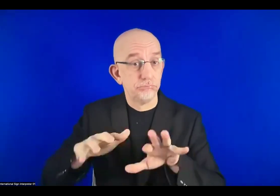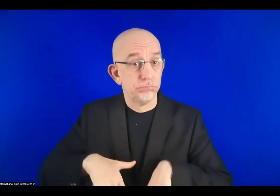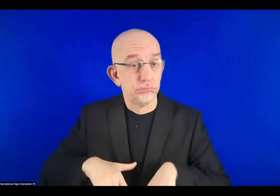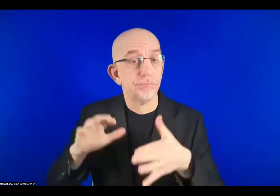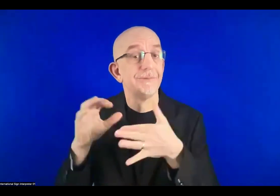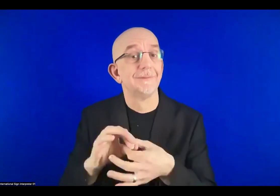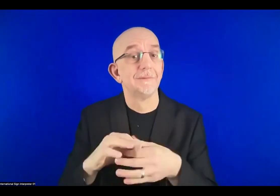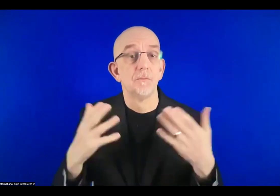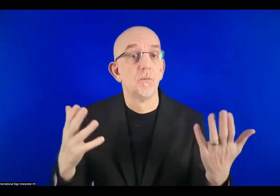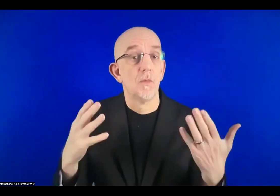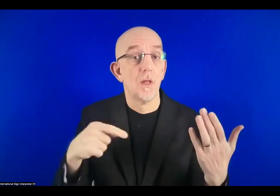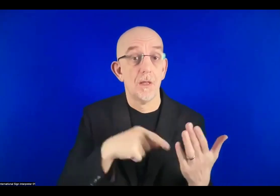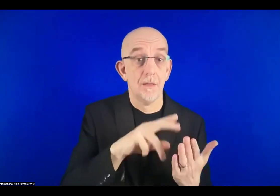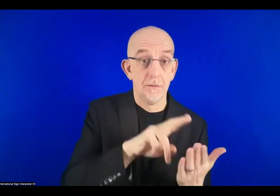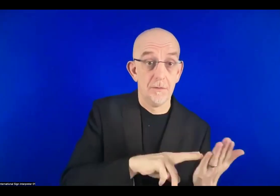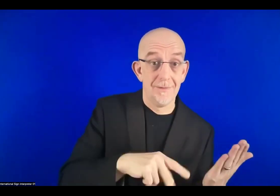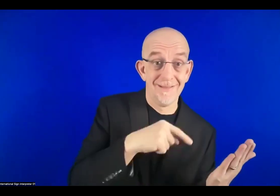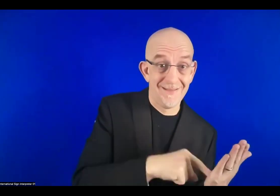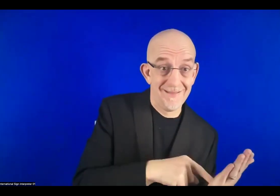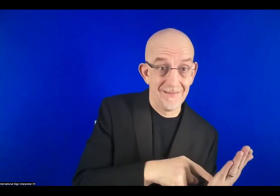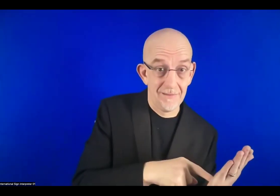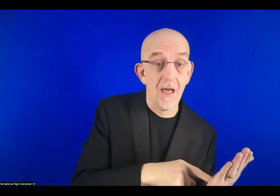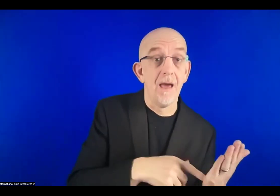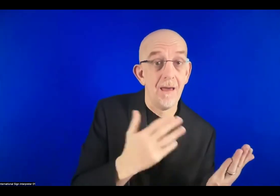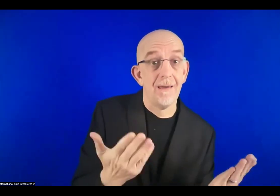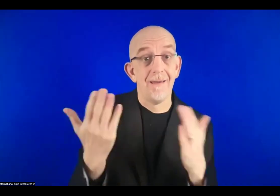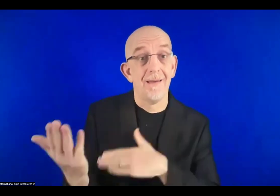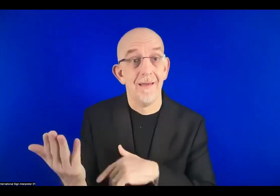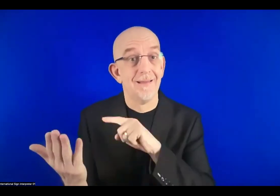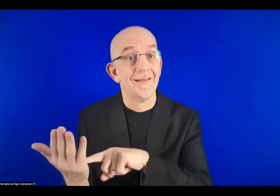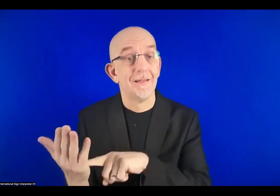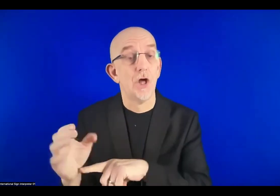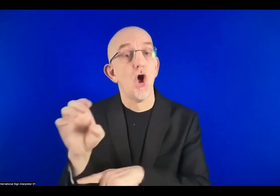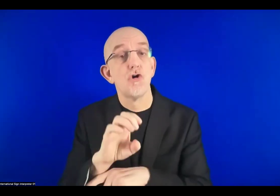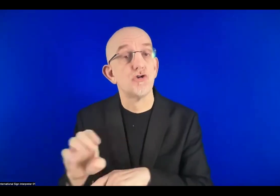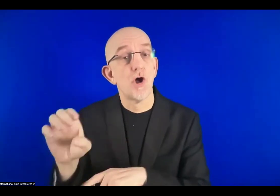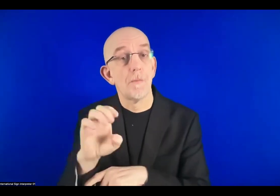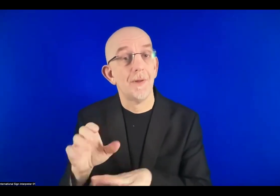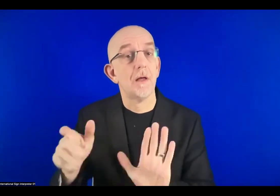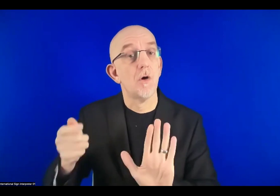in the area of disability rights. I am very much interested in discussions. We